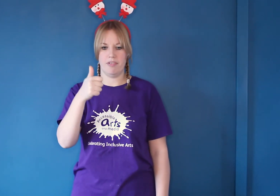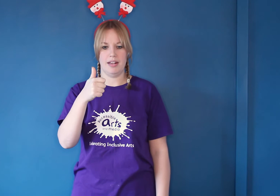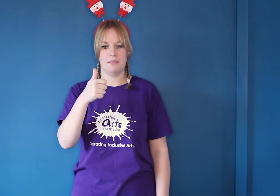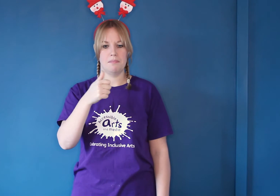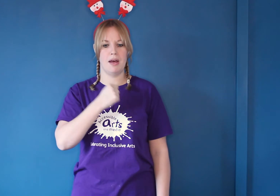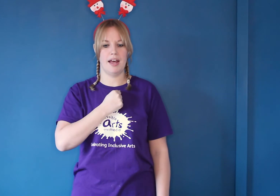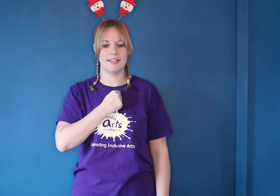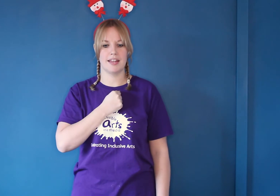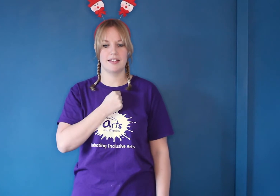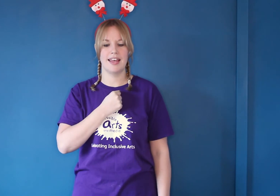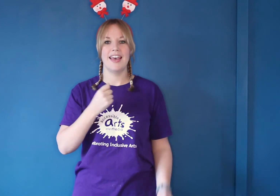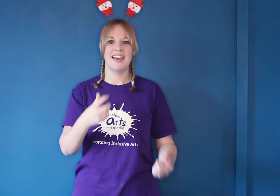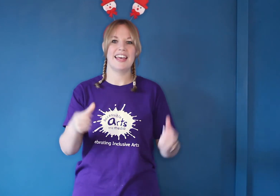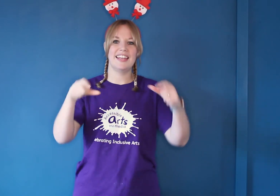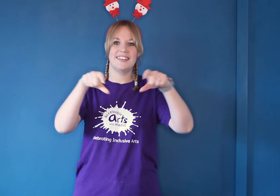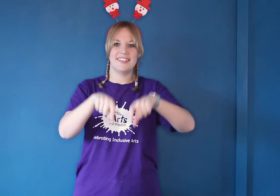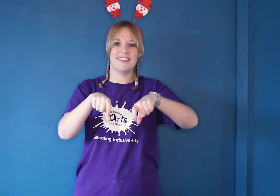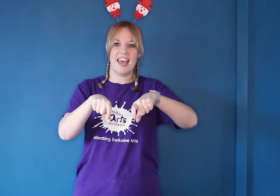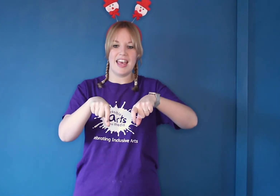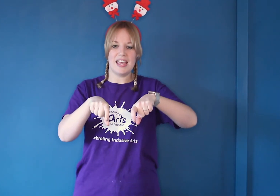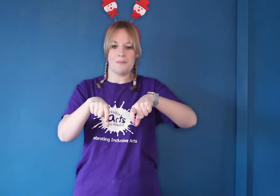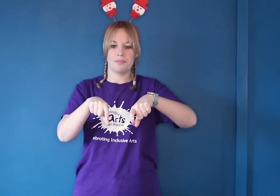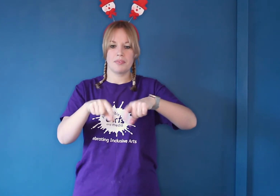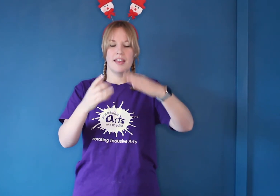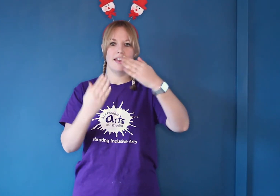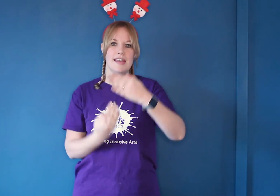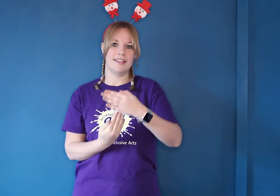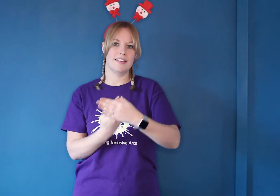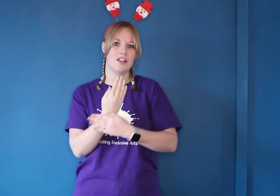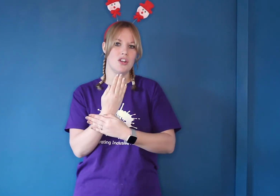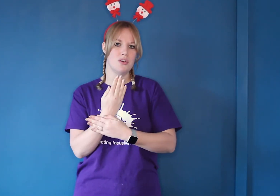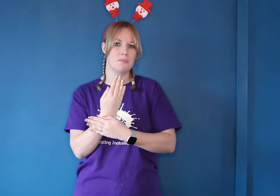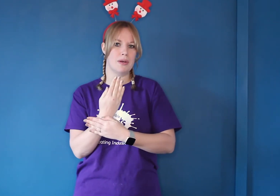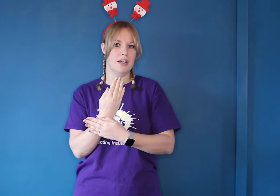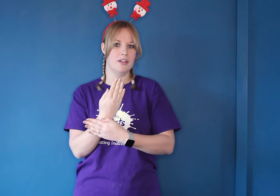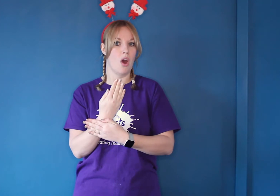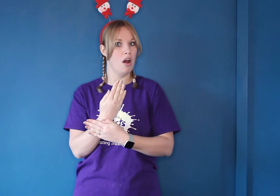Brilliant, my turn. Here to stay, is the new bird.